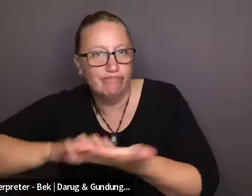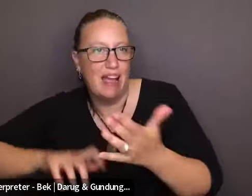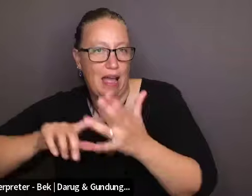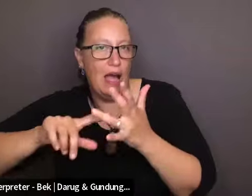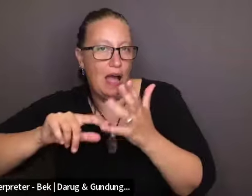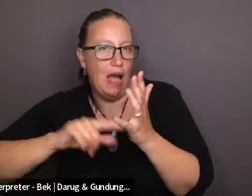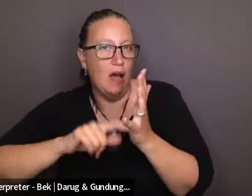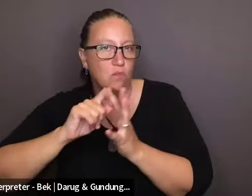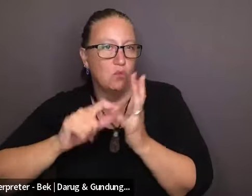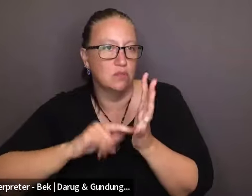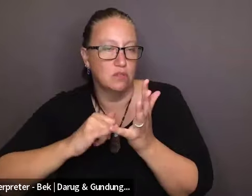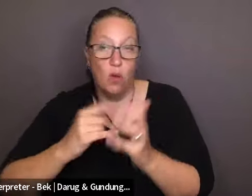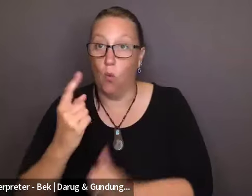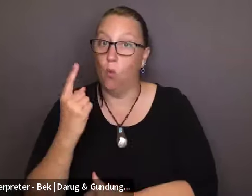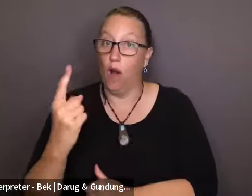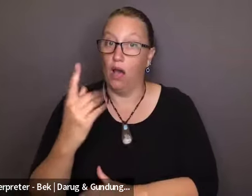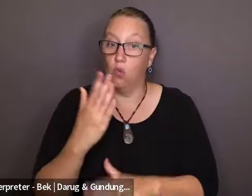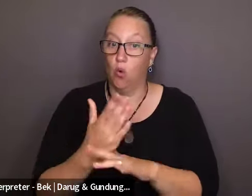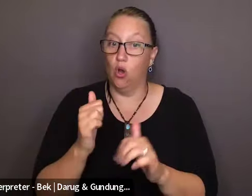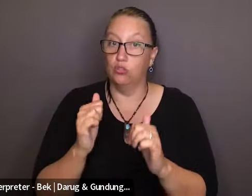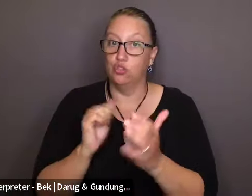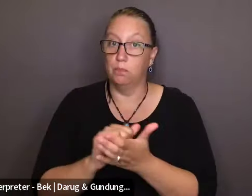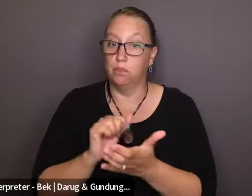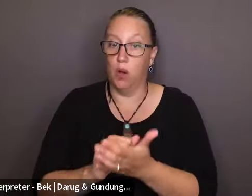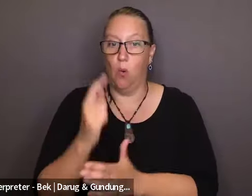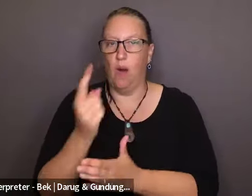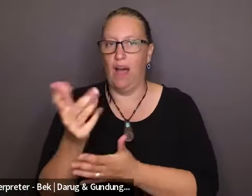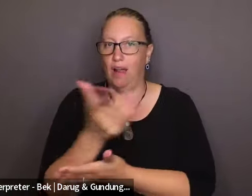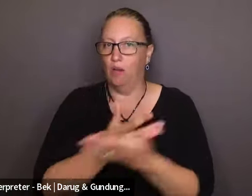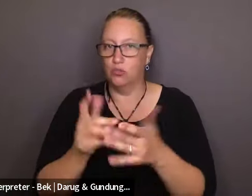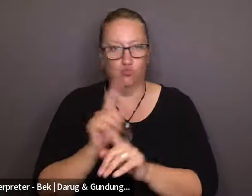findings and through to outputs. It's not a single